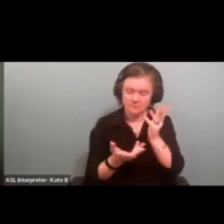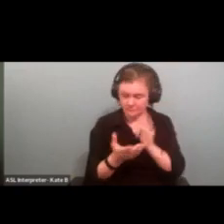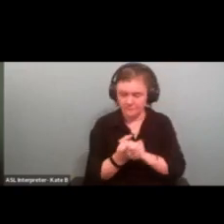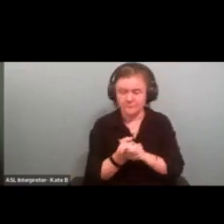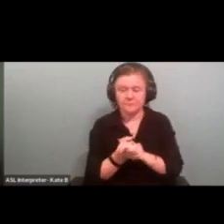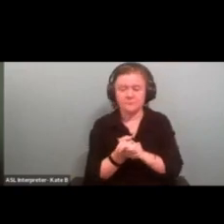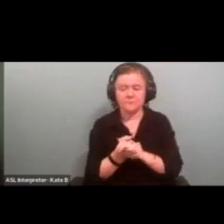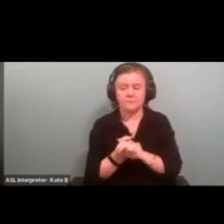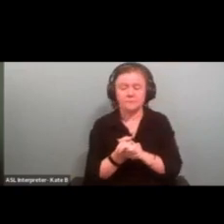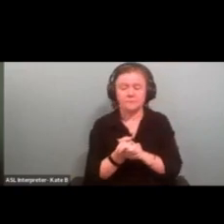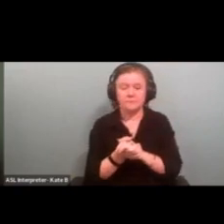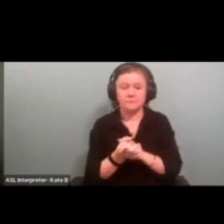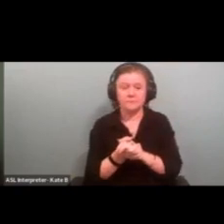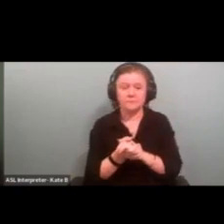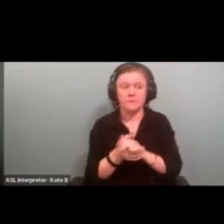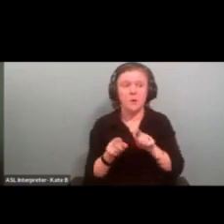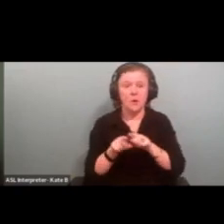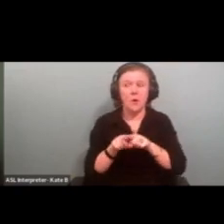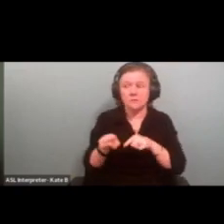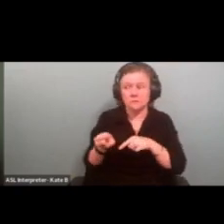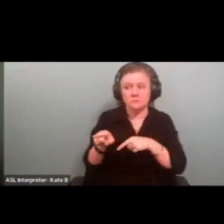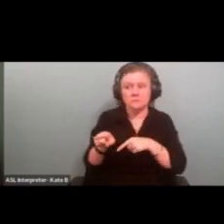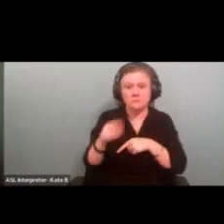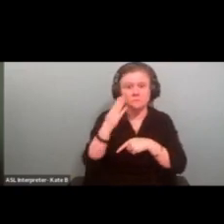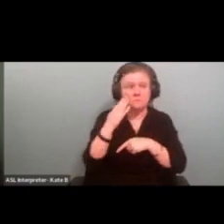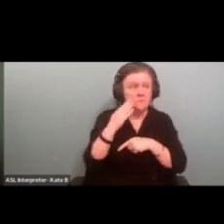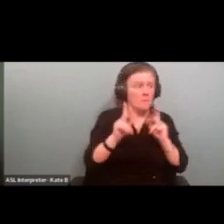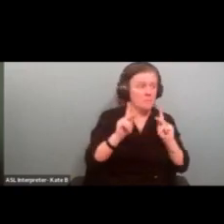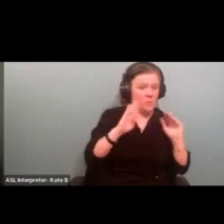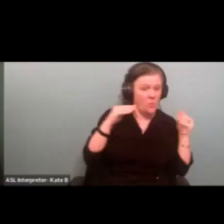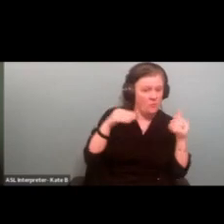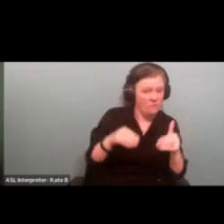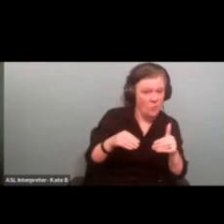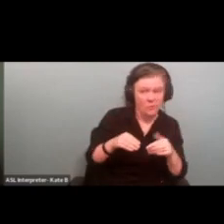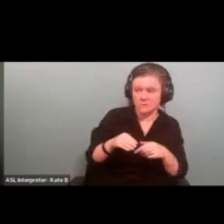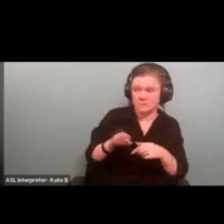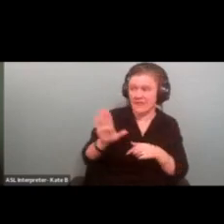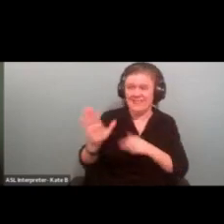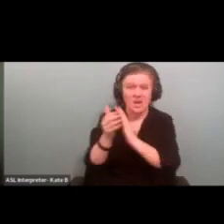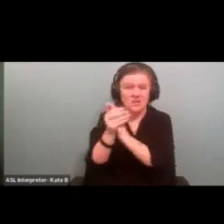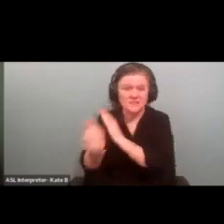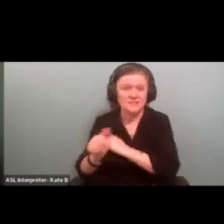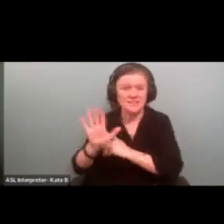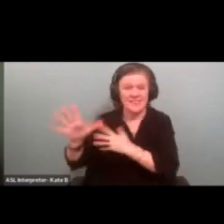they want to know that they have people in their lives that are going to focus on what they do well, what has worked, rather